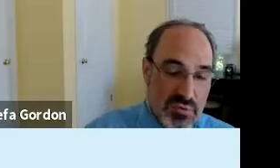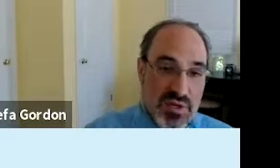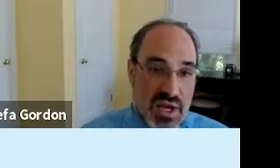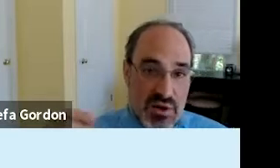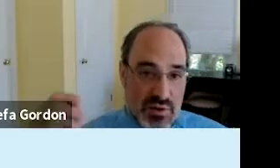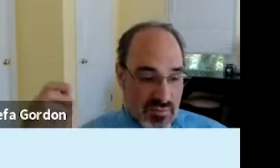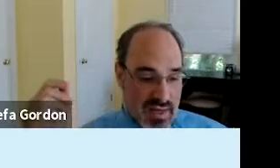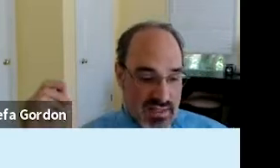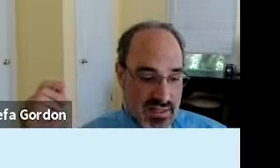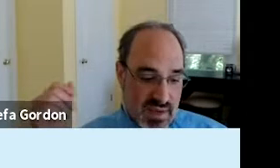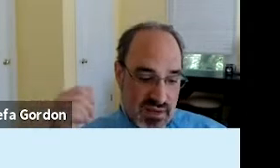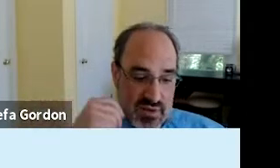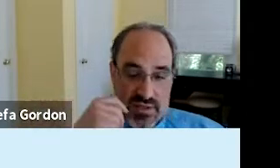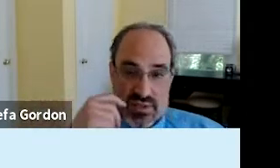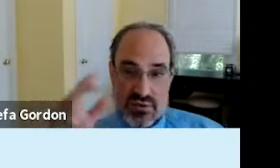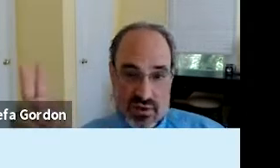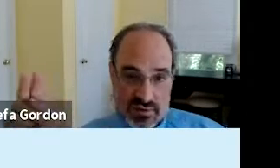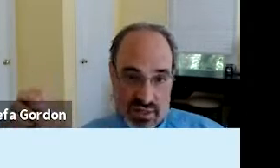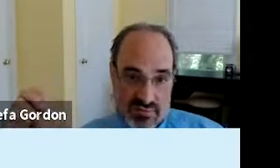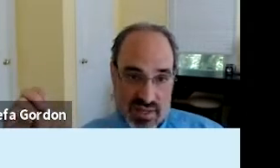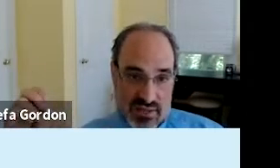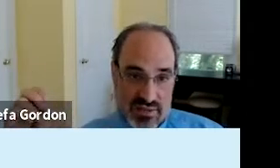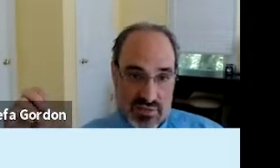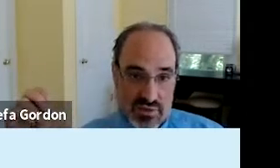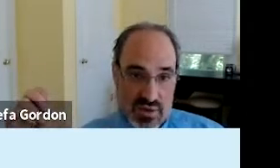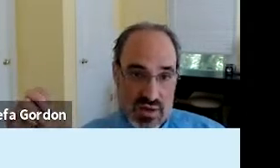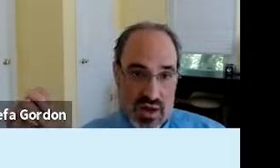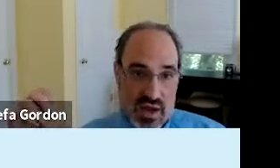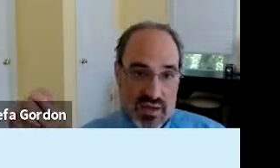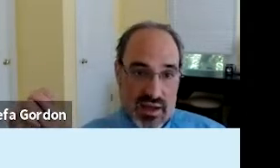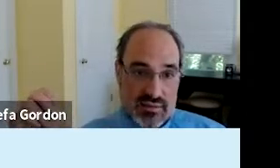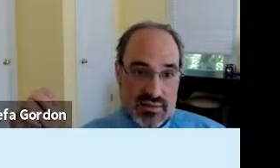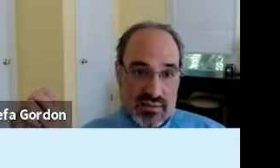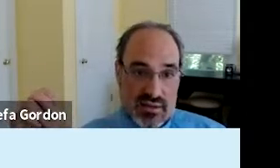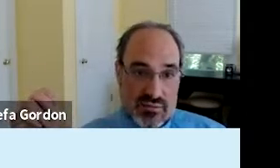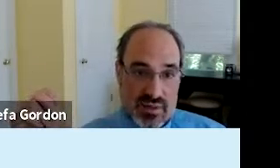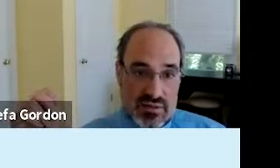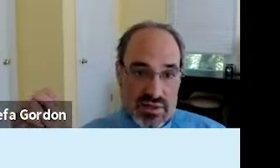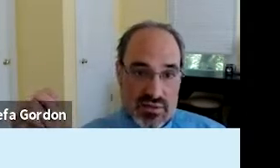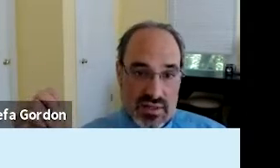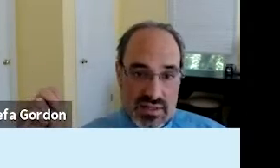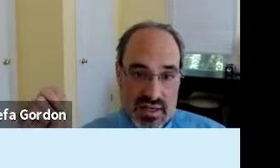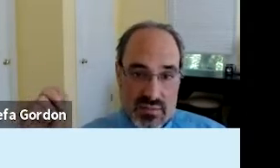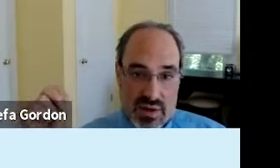The Regenerative Medicine panel has two volunteers from Council, Katia Del Rio Tsonis and Marco